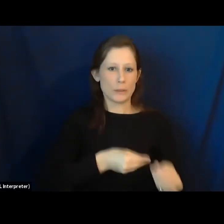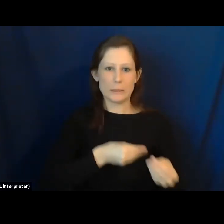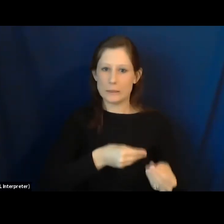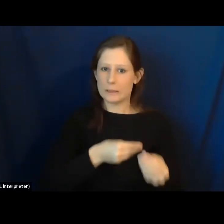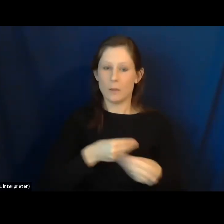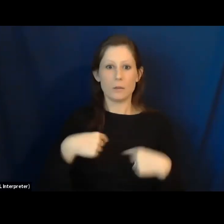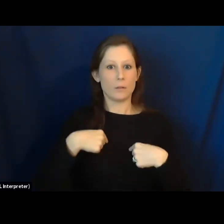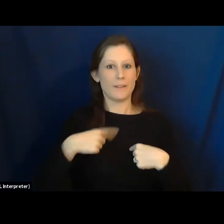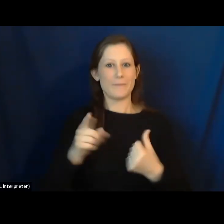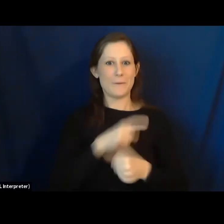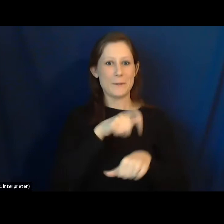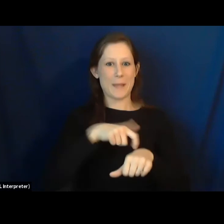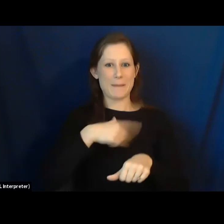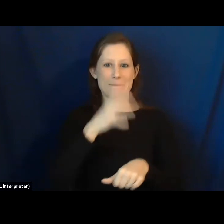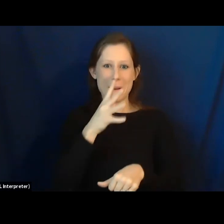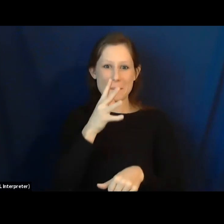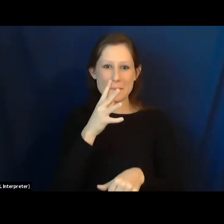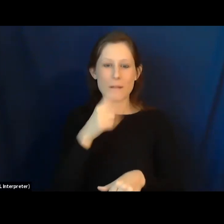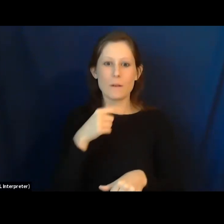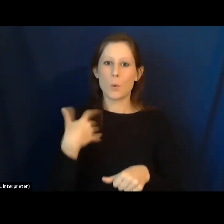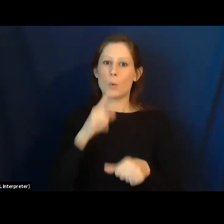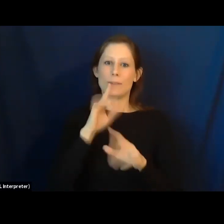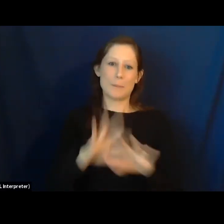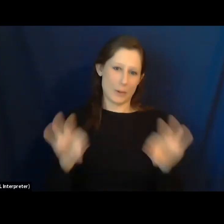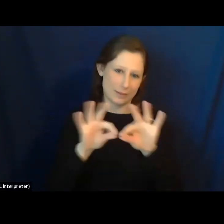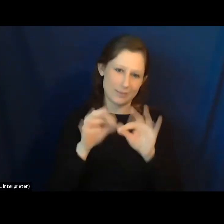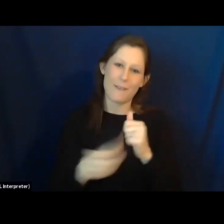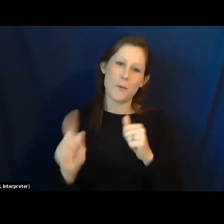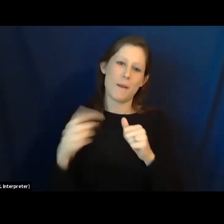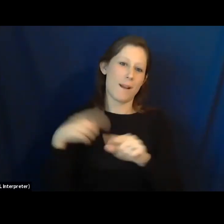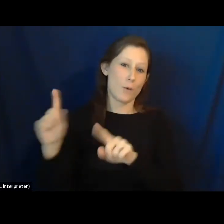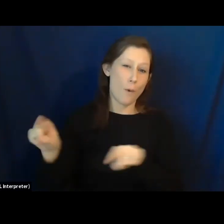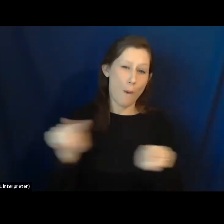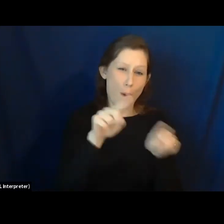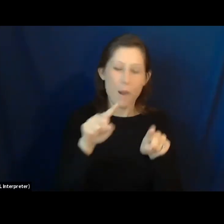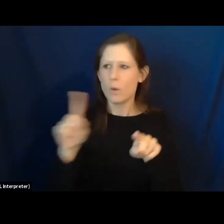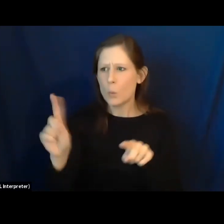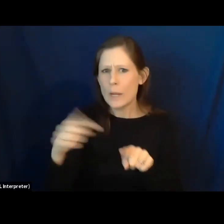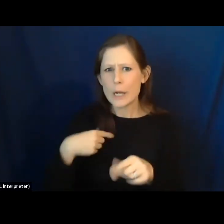knew how important that was for me everywhere I went, you know. And it was a struggle trying